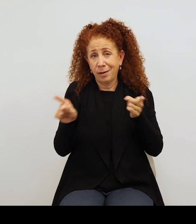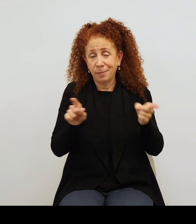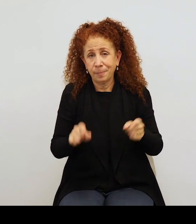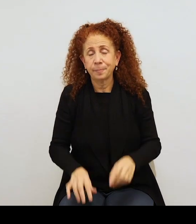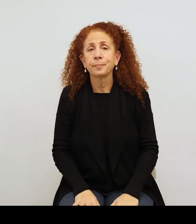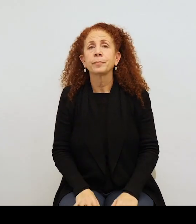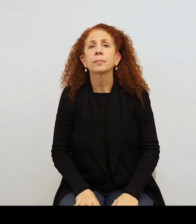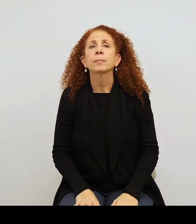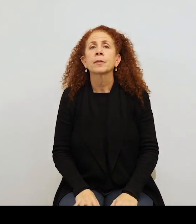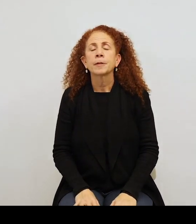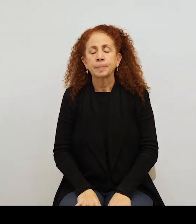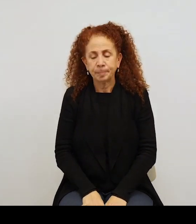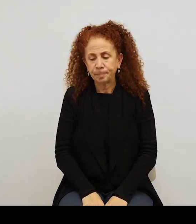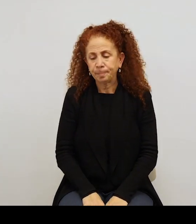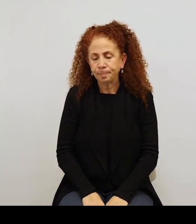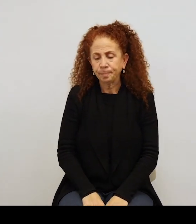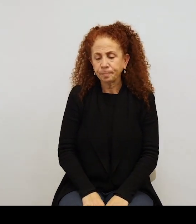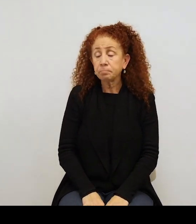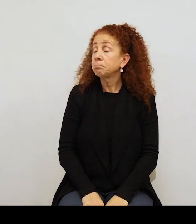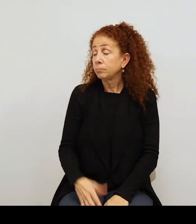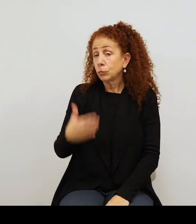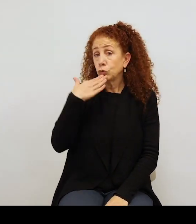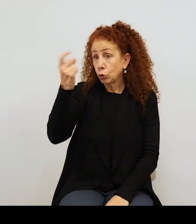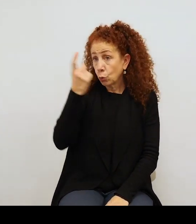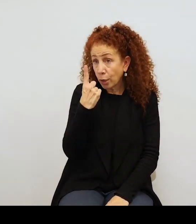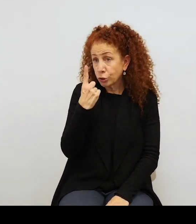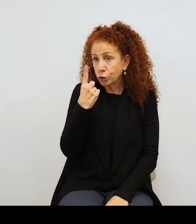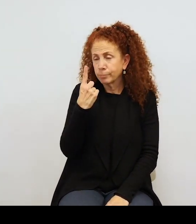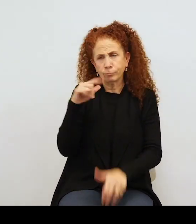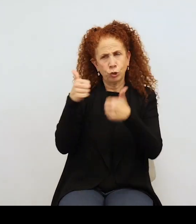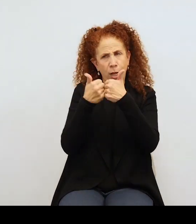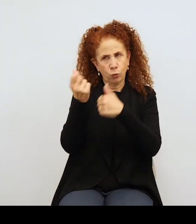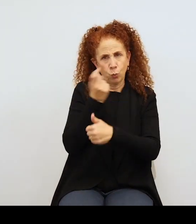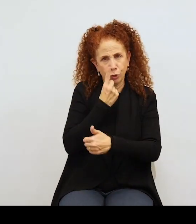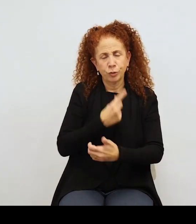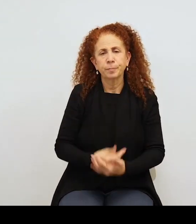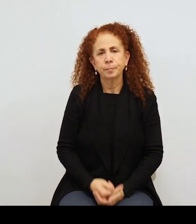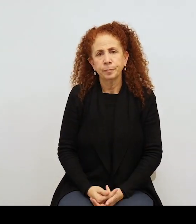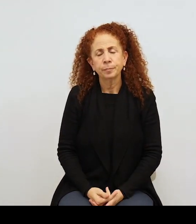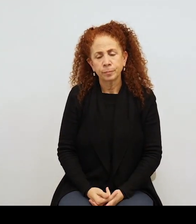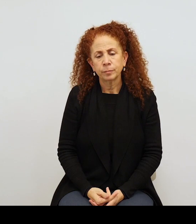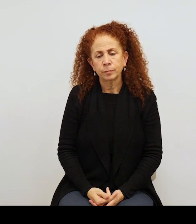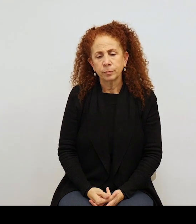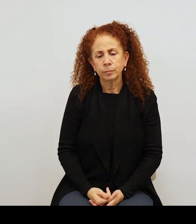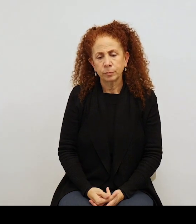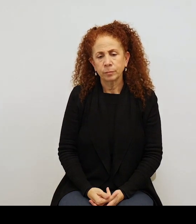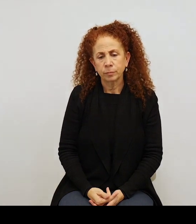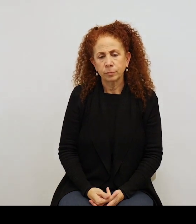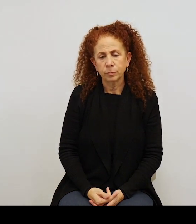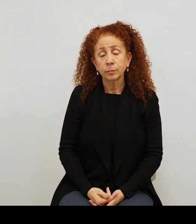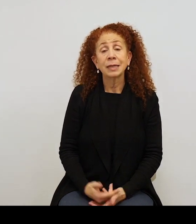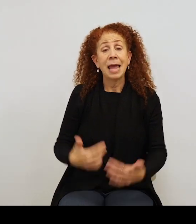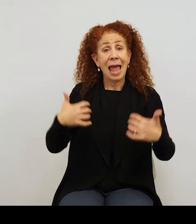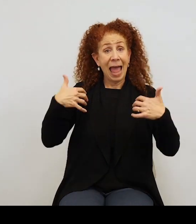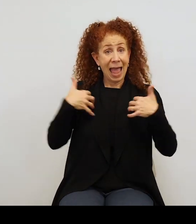I think it's a very good question, or it's a very difficult one, because with animals, per se,